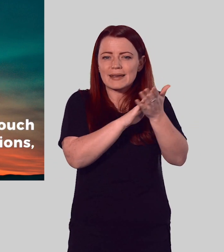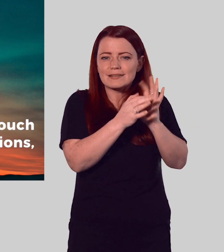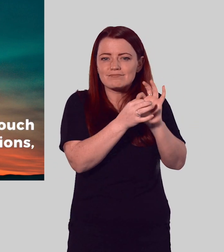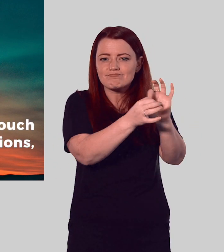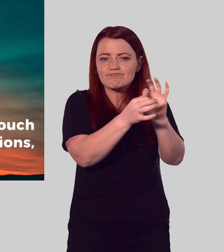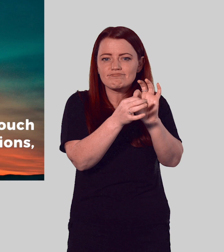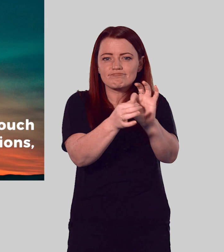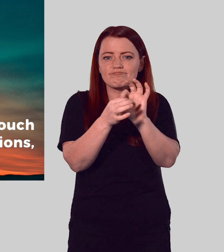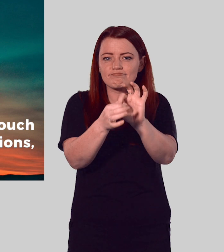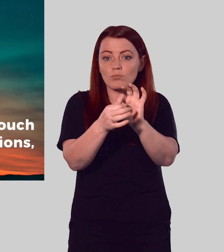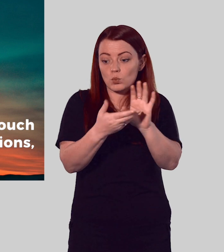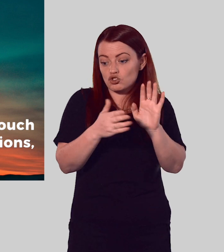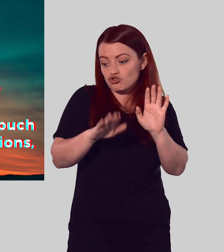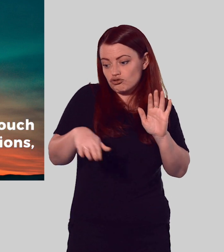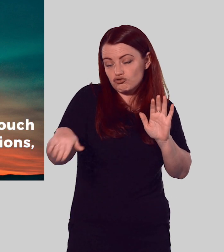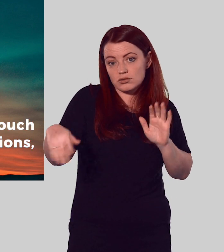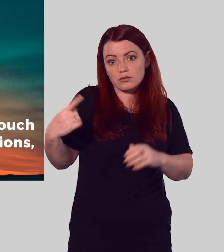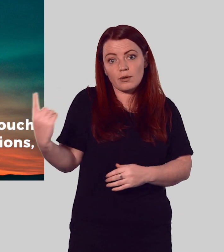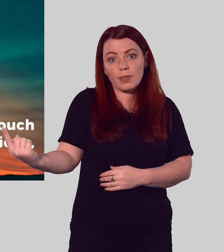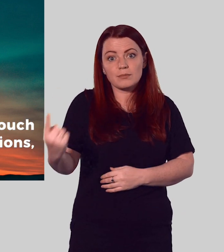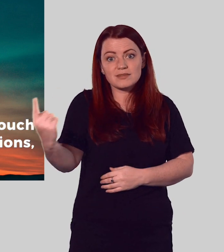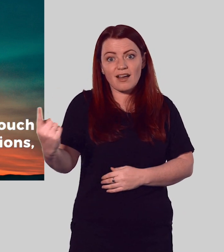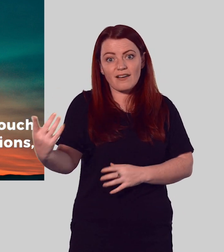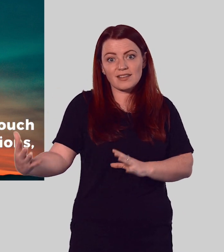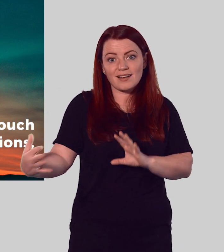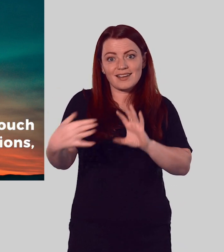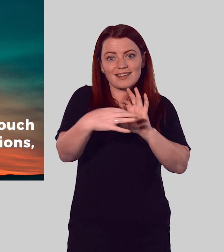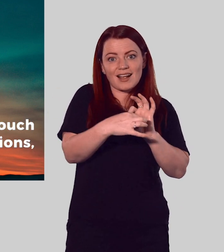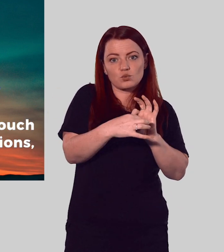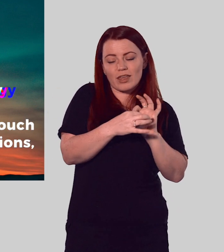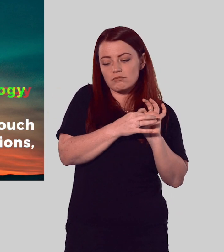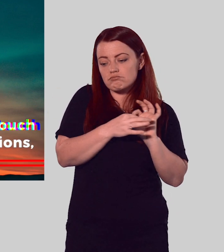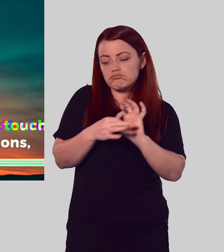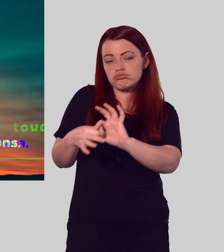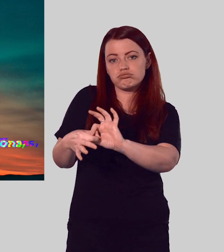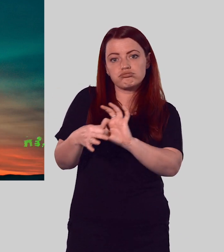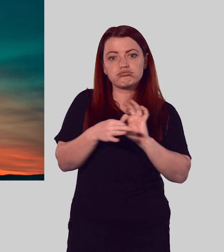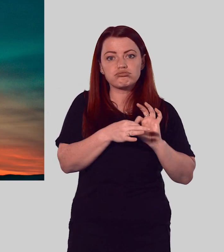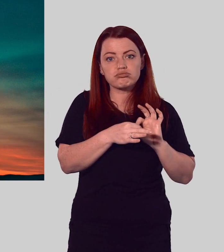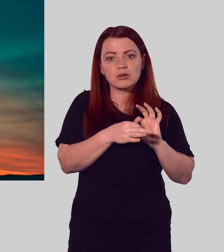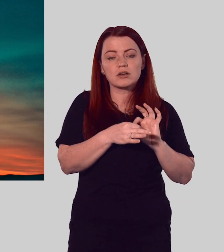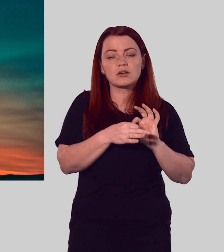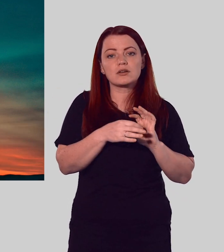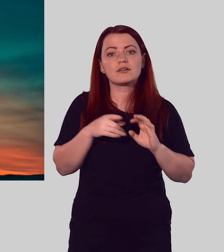so it's using interactives which children can connect with and engage with and it's going to be